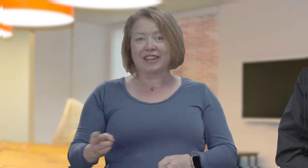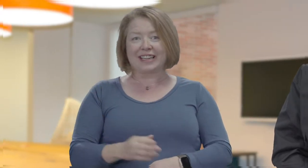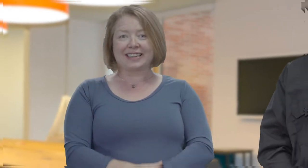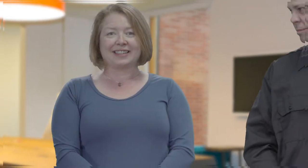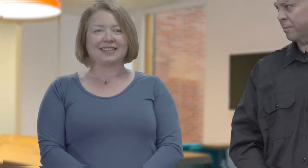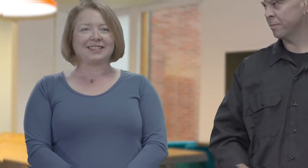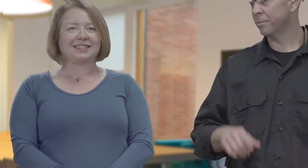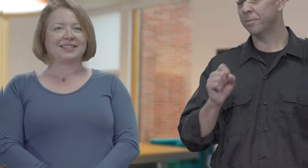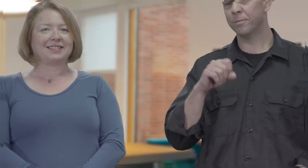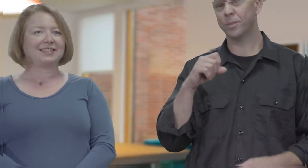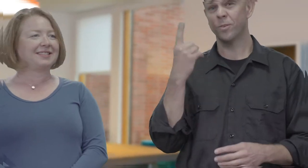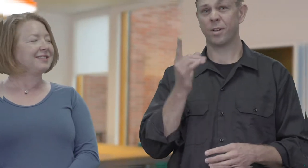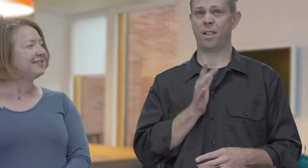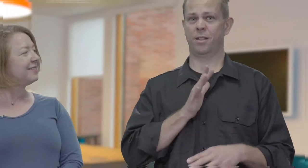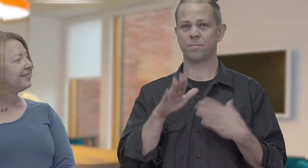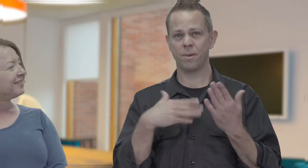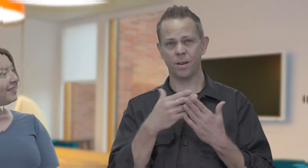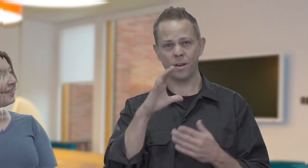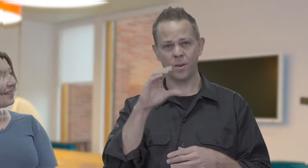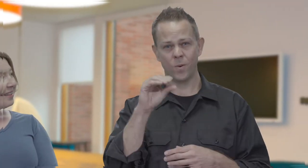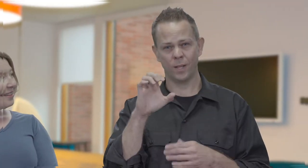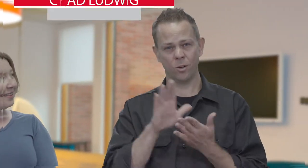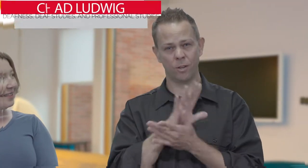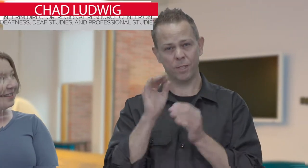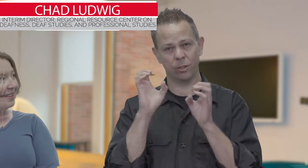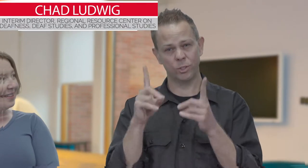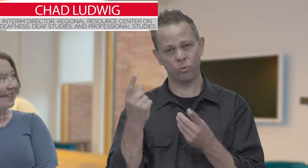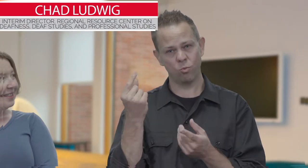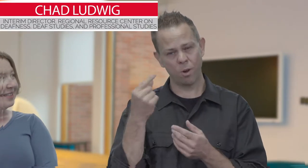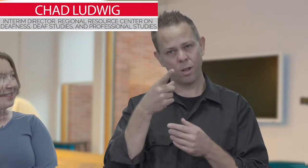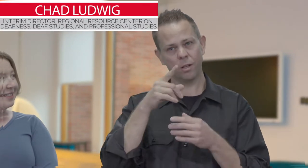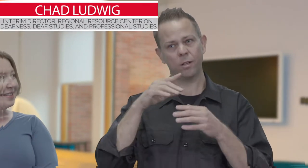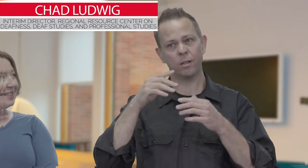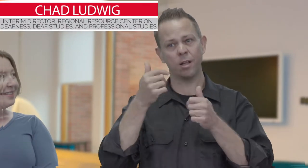Yeah, what's really exciting about the College of Education is that it's